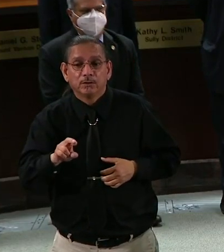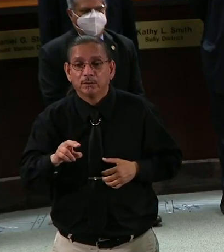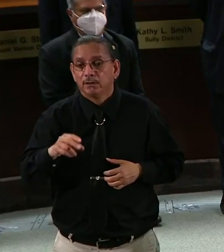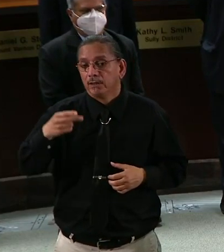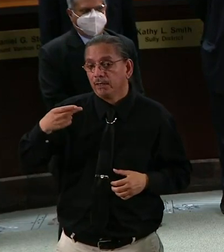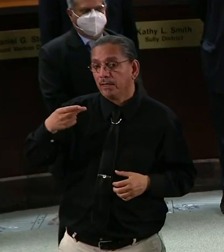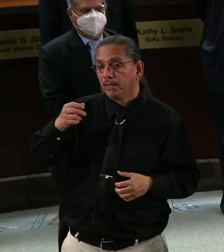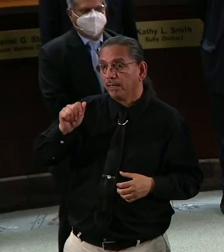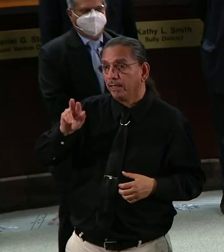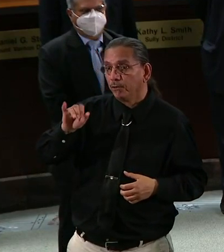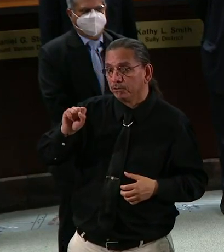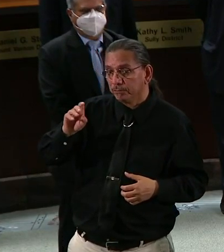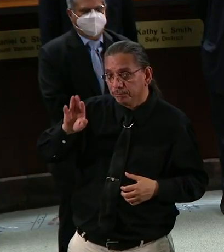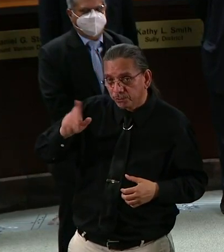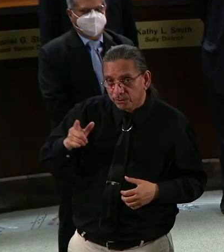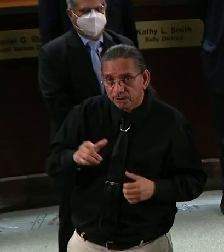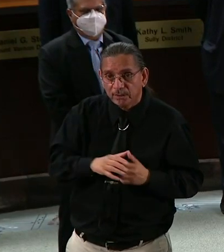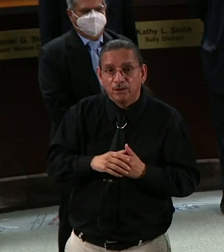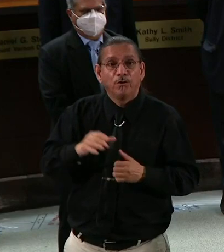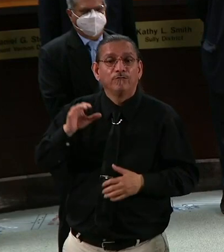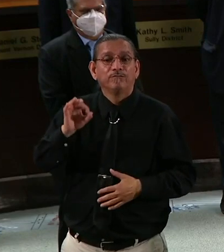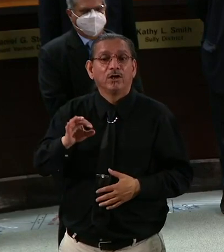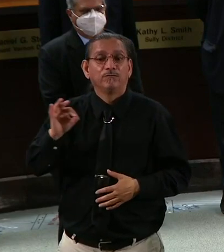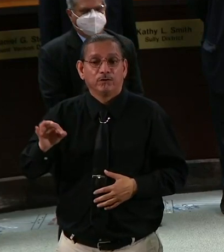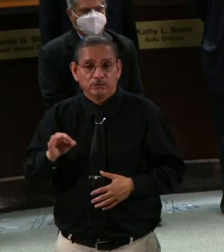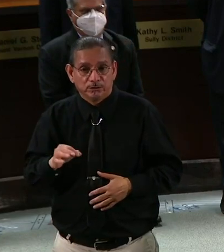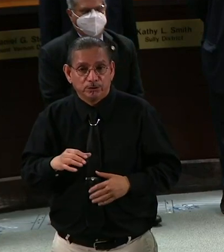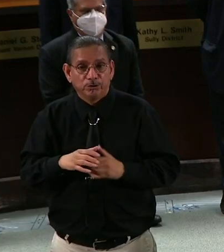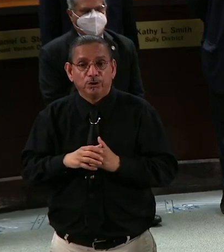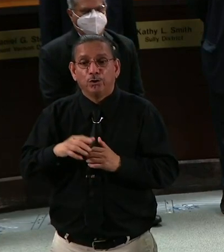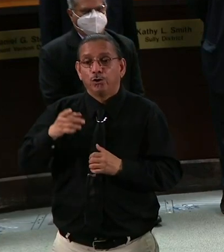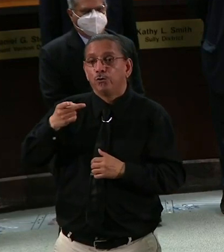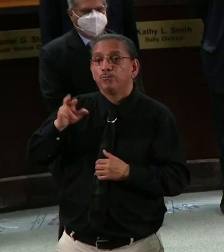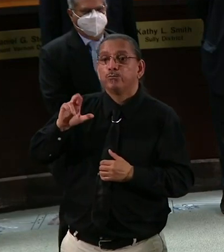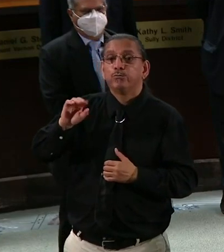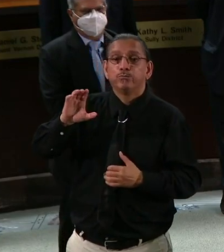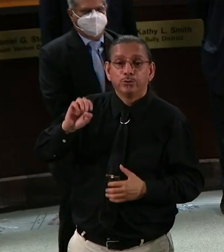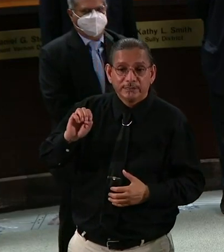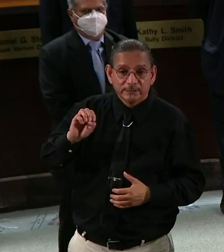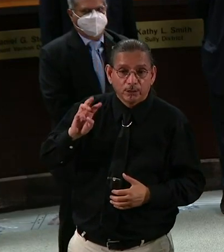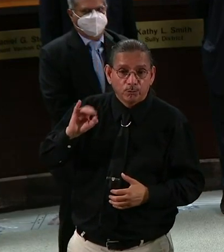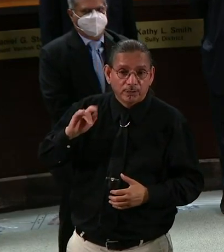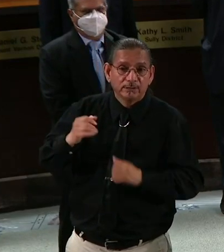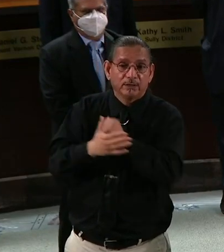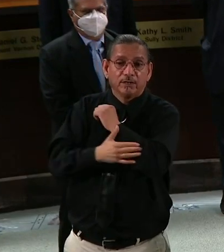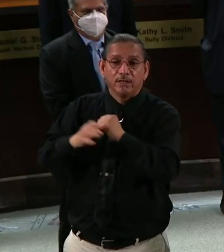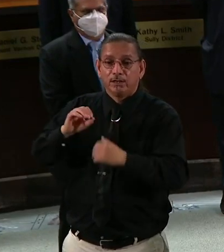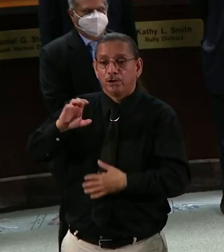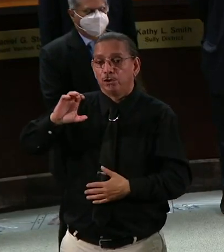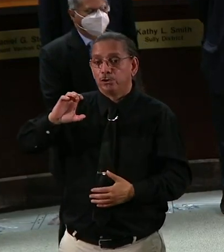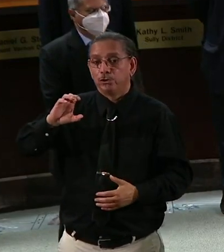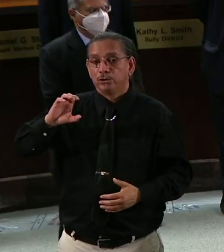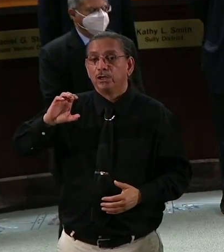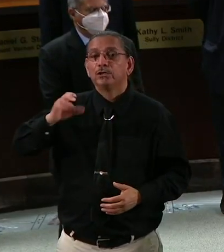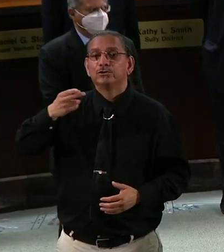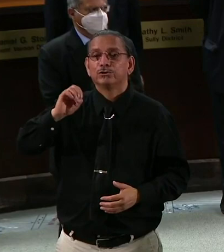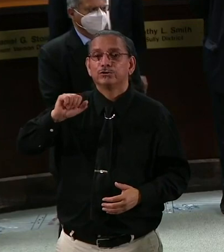WE'VE PART WITH WHICH HARRISONBURG FAIRFAX PRINCE